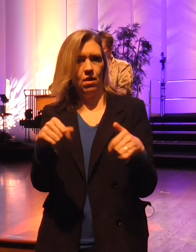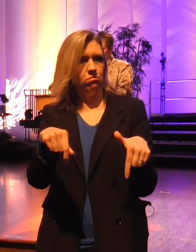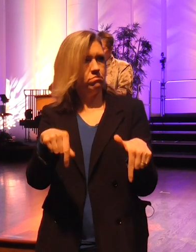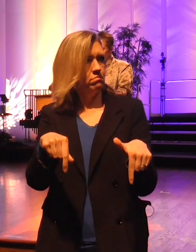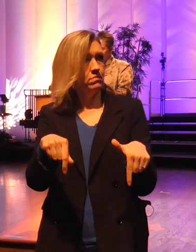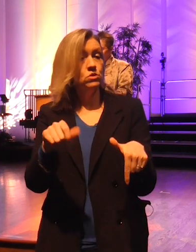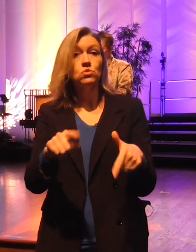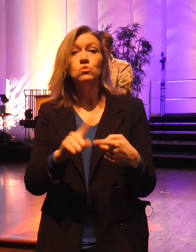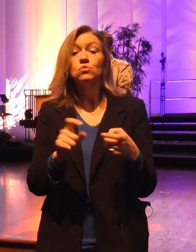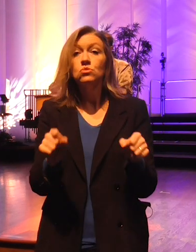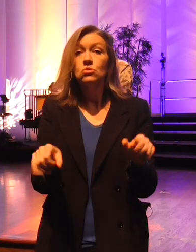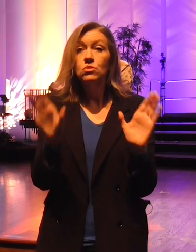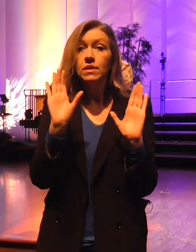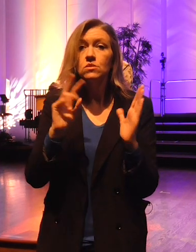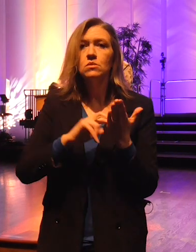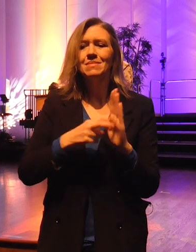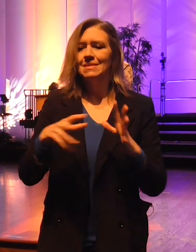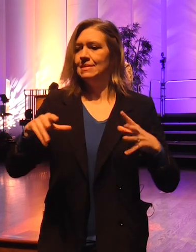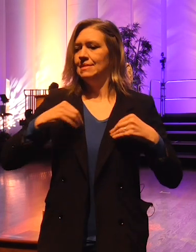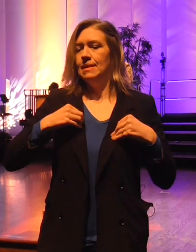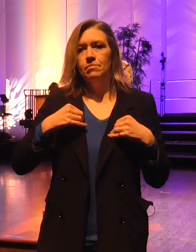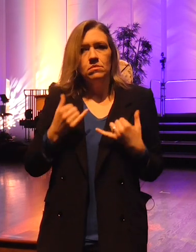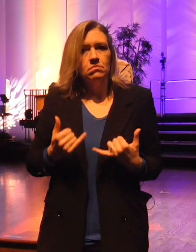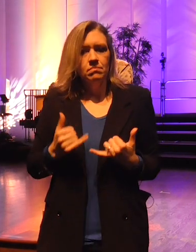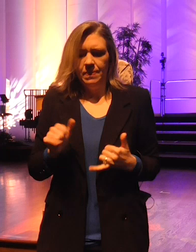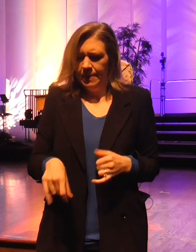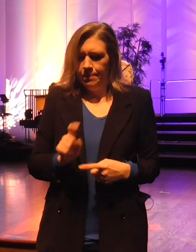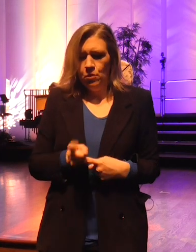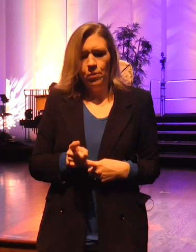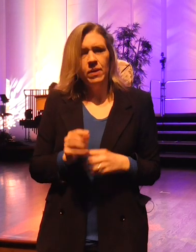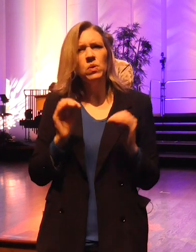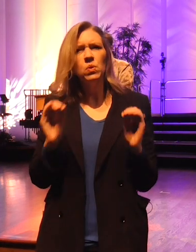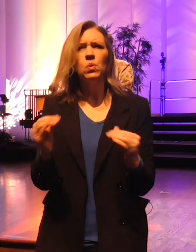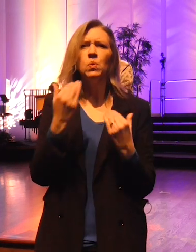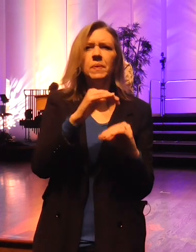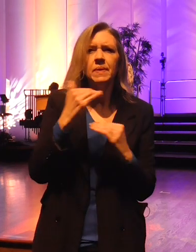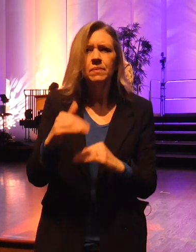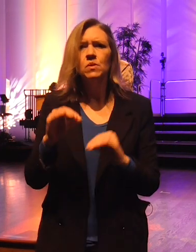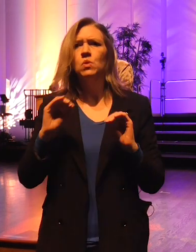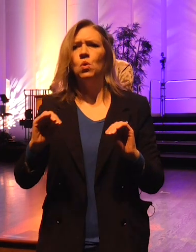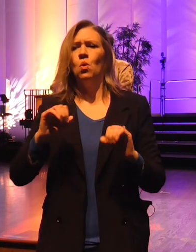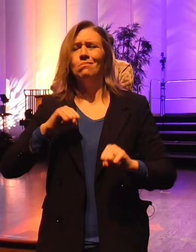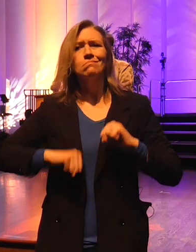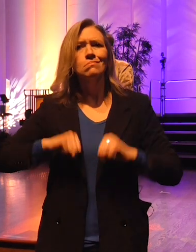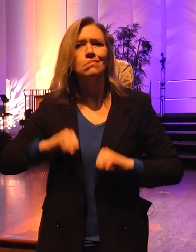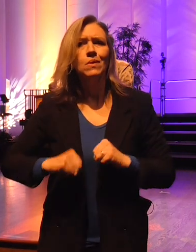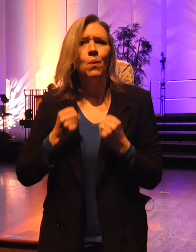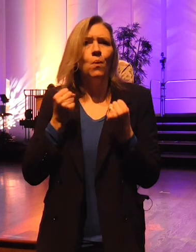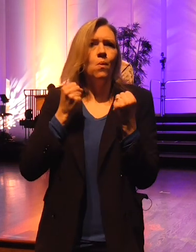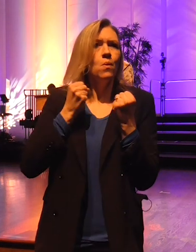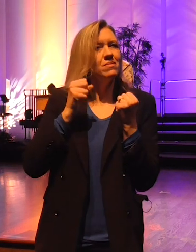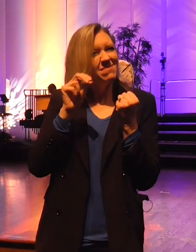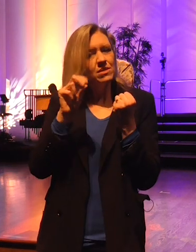the present moment unconditionally and without reservation it is to relinquish inner resistance